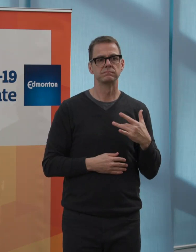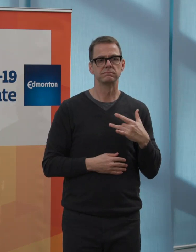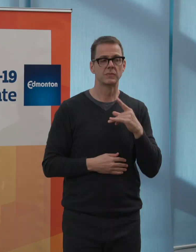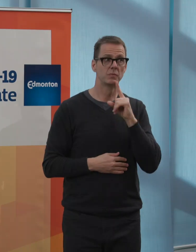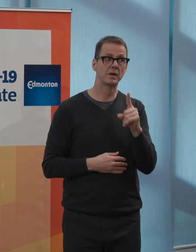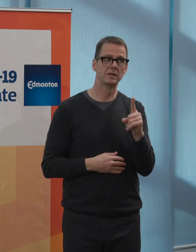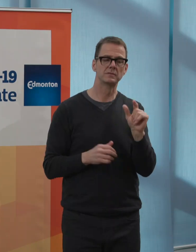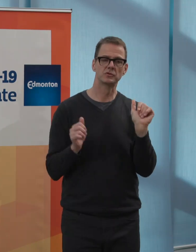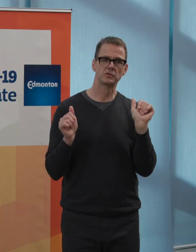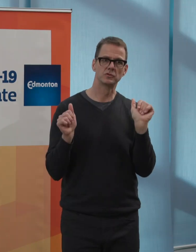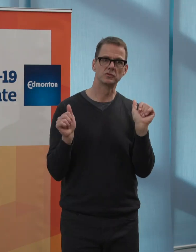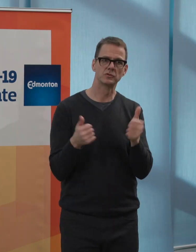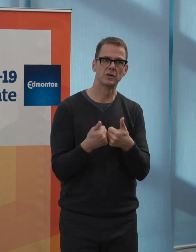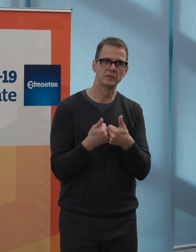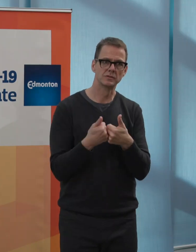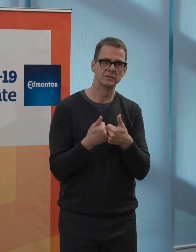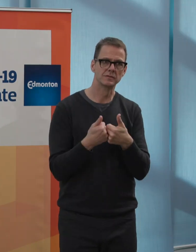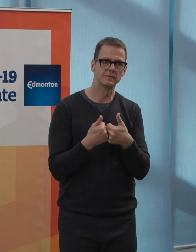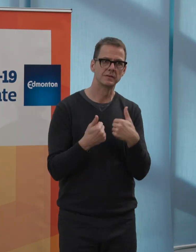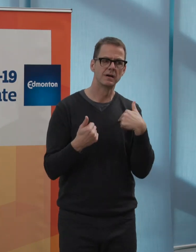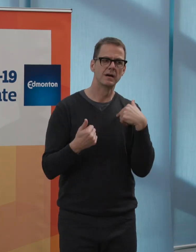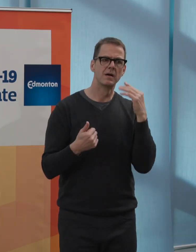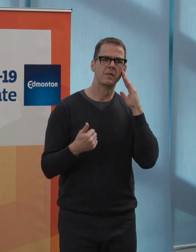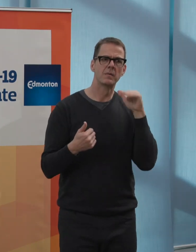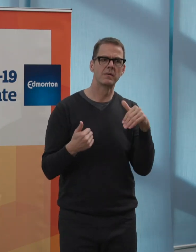need to respond to so we'll be evaluating that as we come closer to